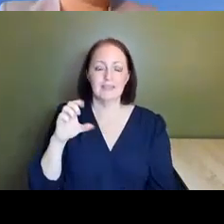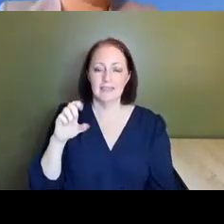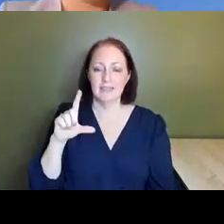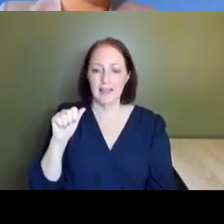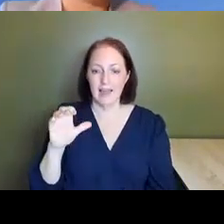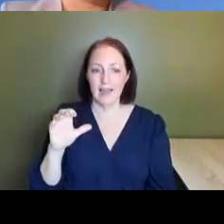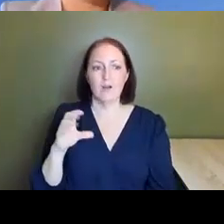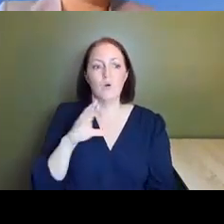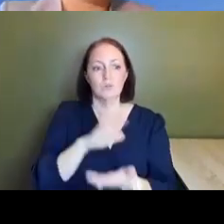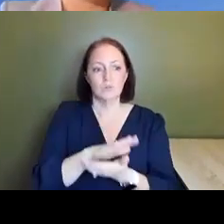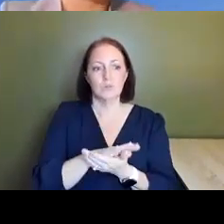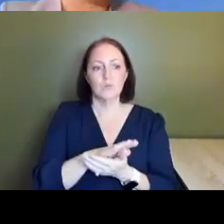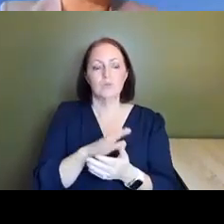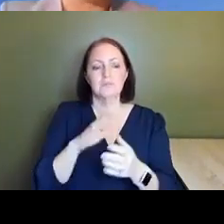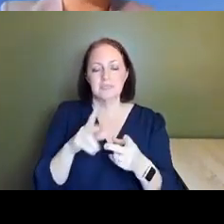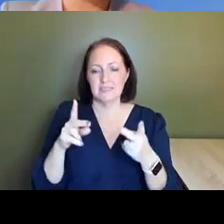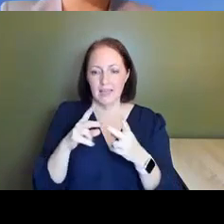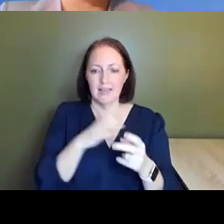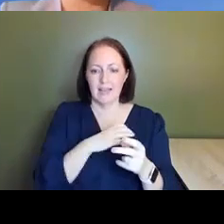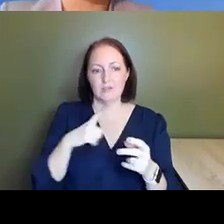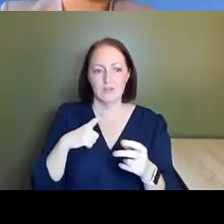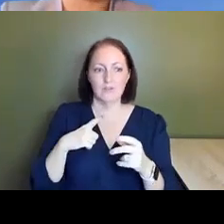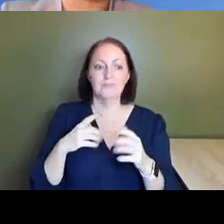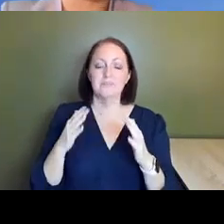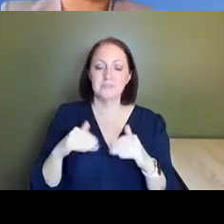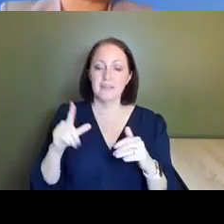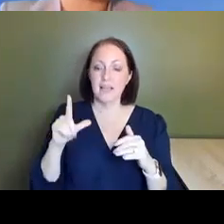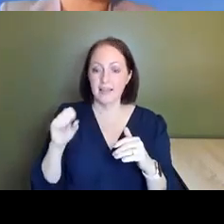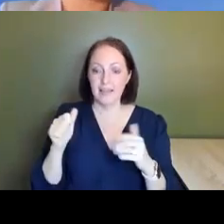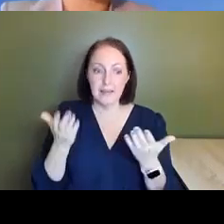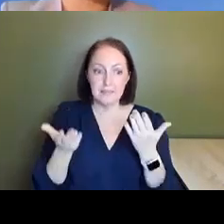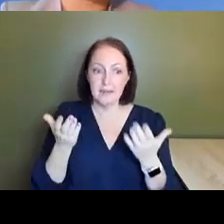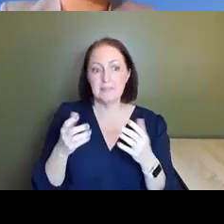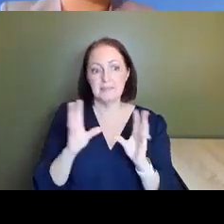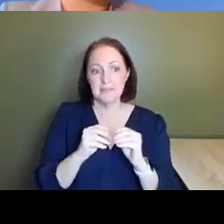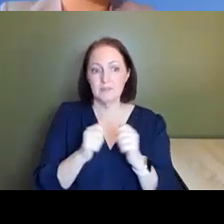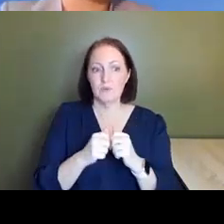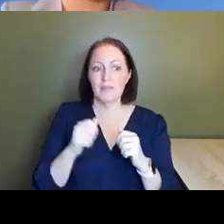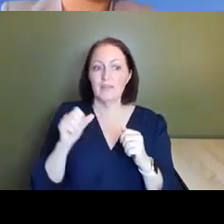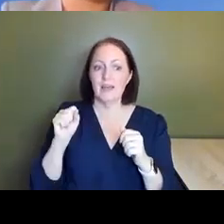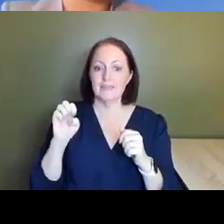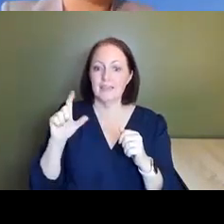Site Council. At the LEA level this could be meetings with your Special Education Local